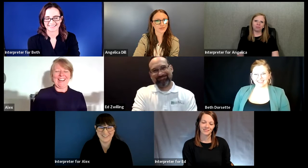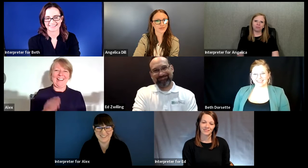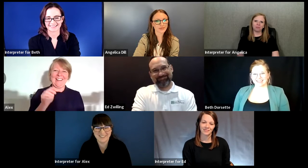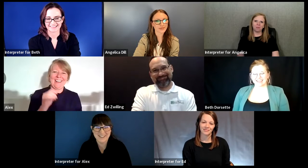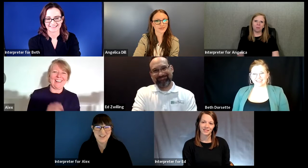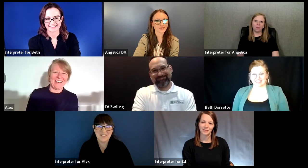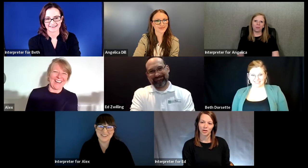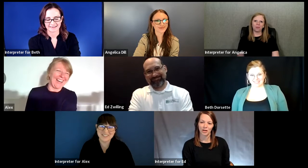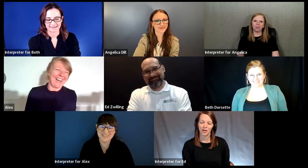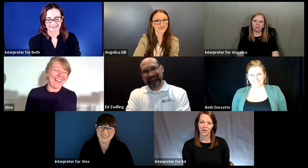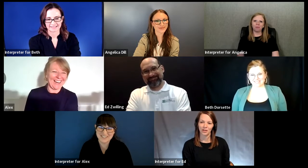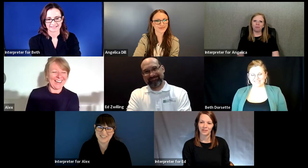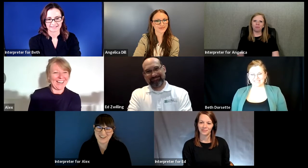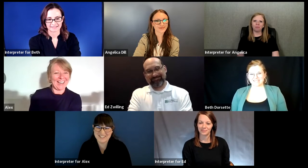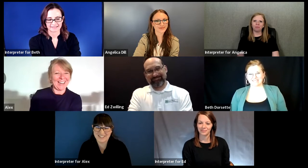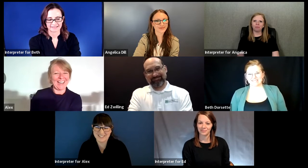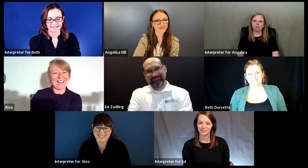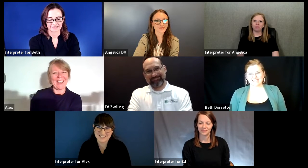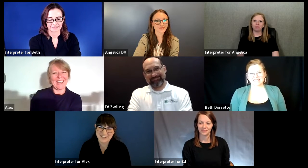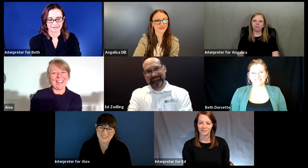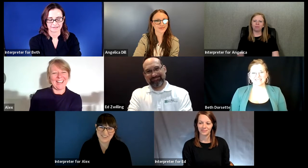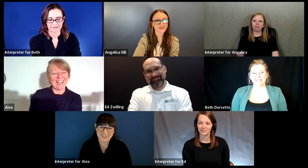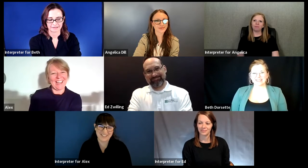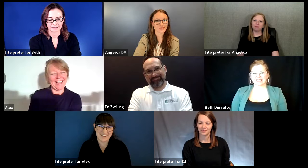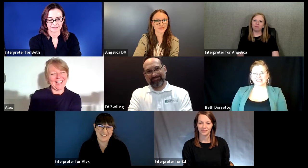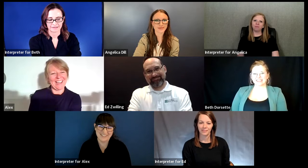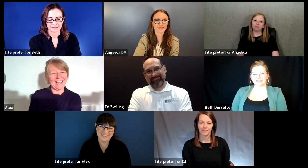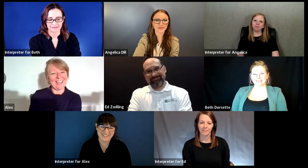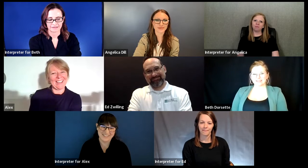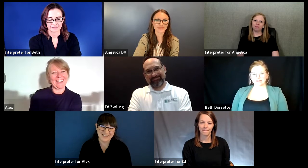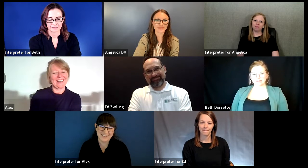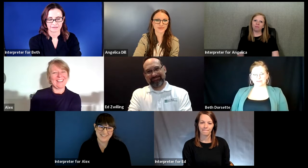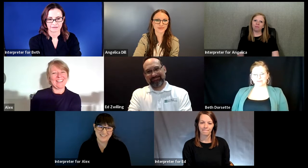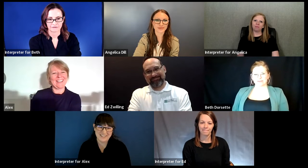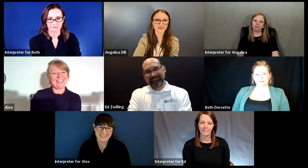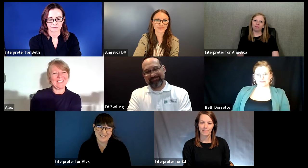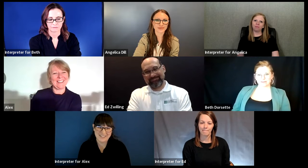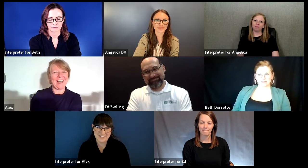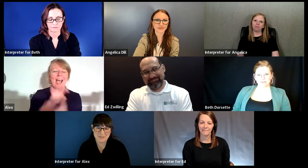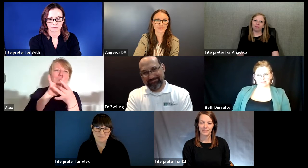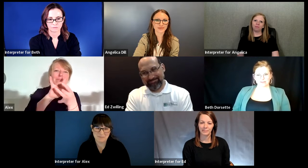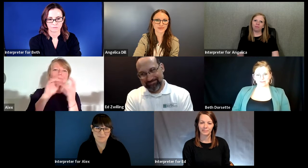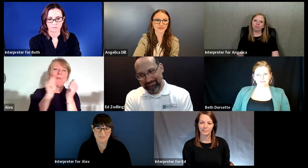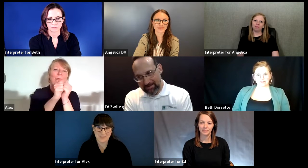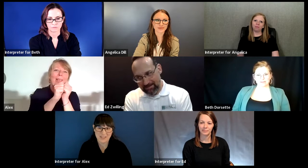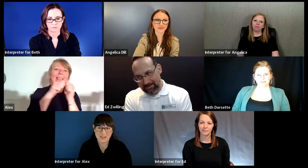What are some of your ideas regarding that?